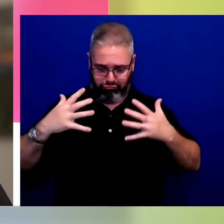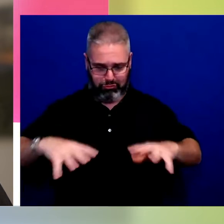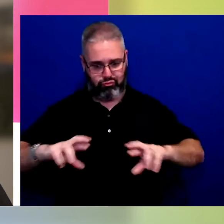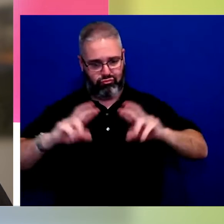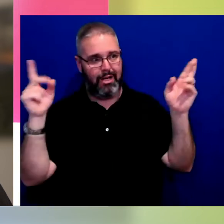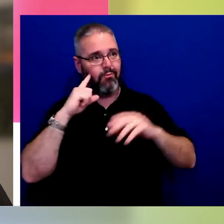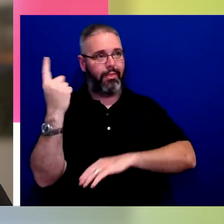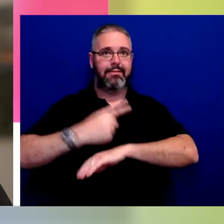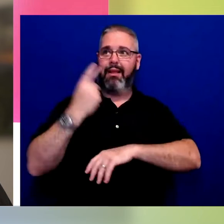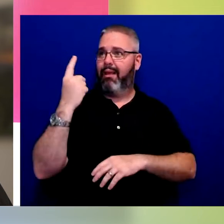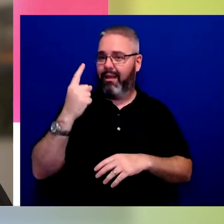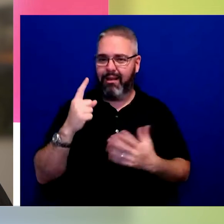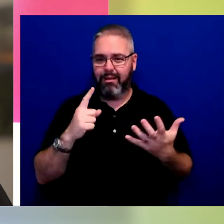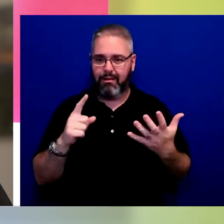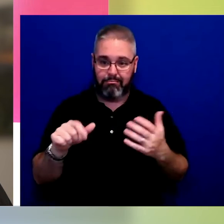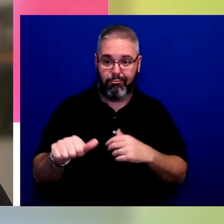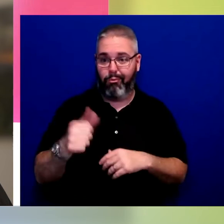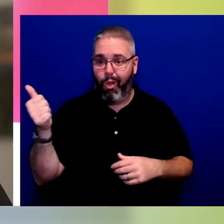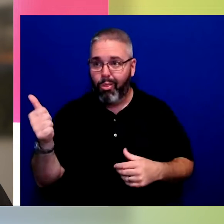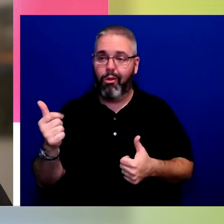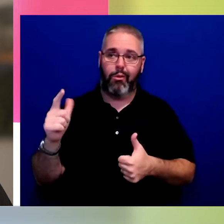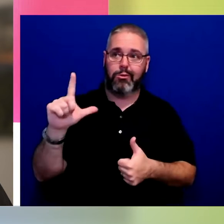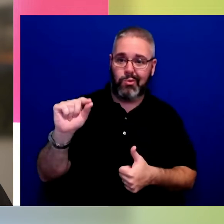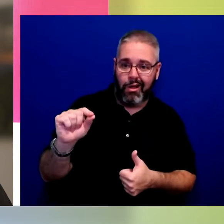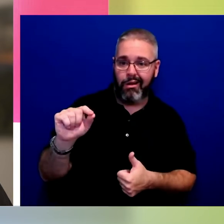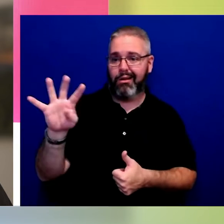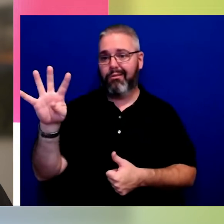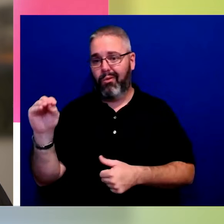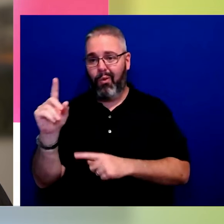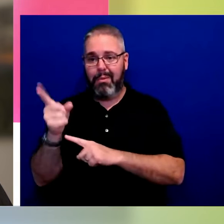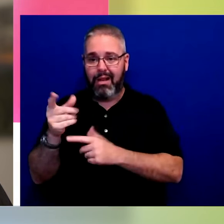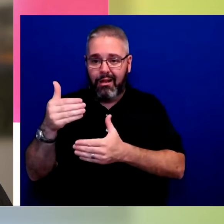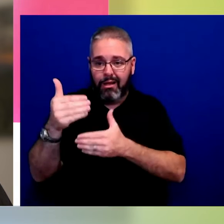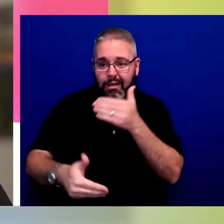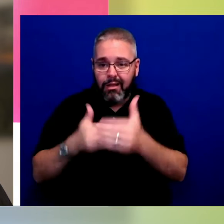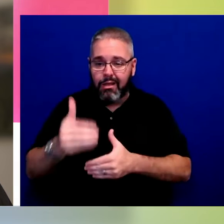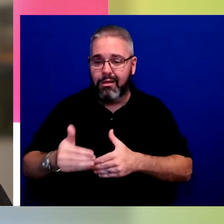And it's another 20 to 40-minute process to prepare me for bed.